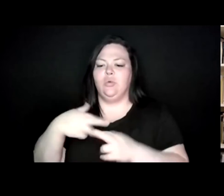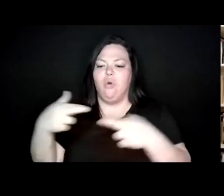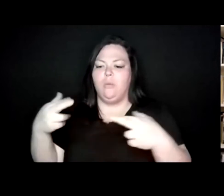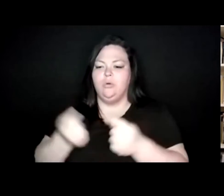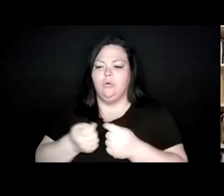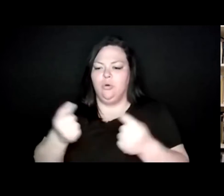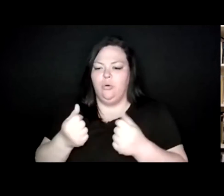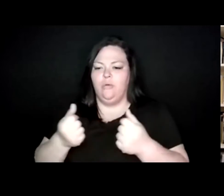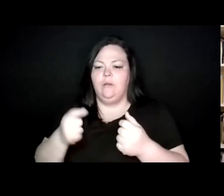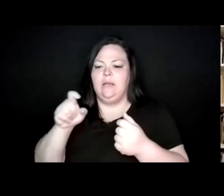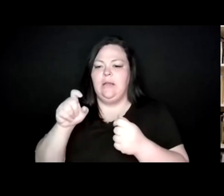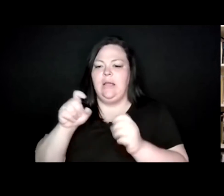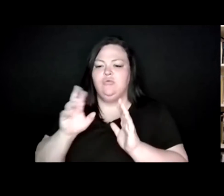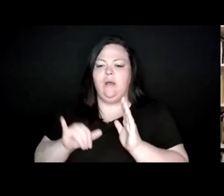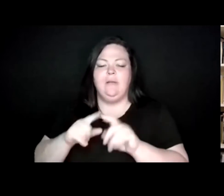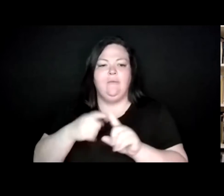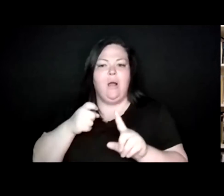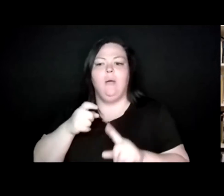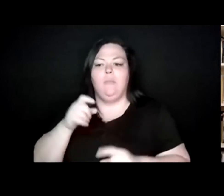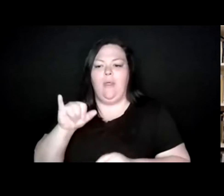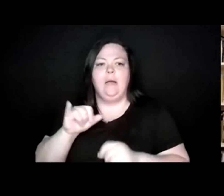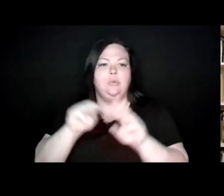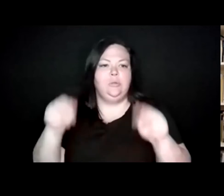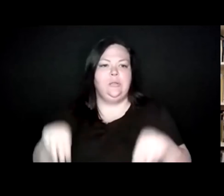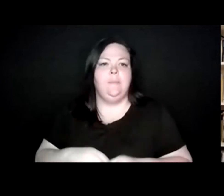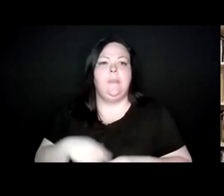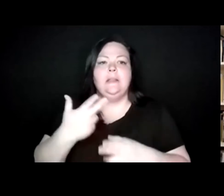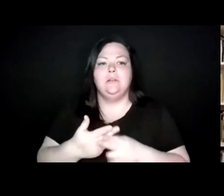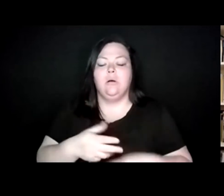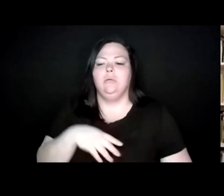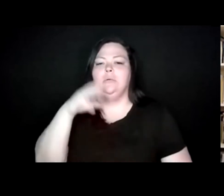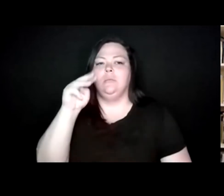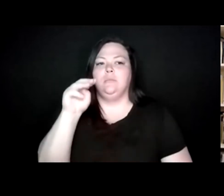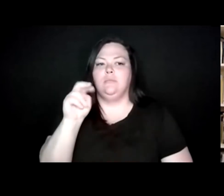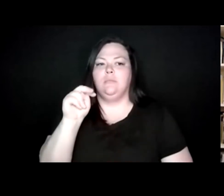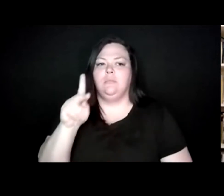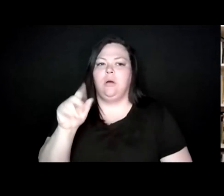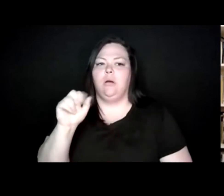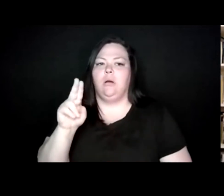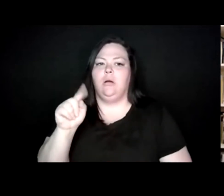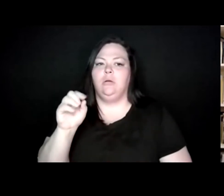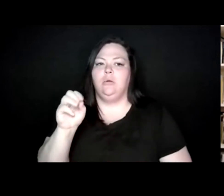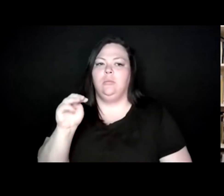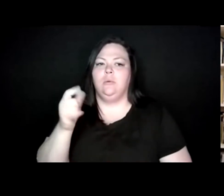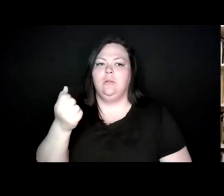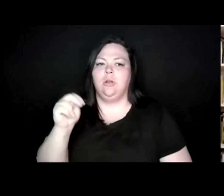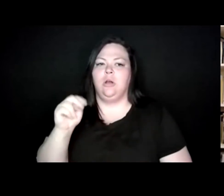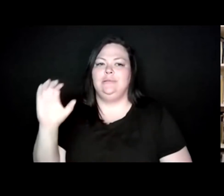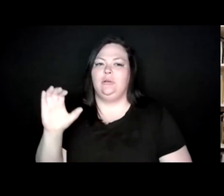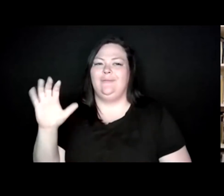by the Smithsonian museum this is called "Monk Automaton Circa 1560."